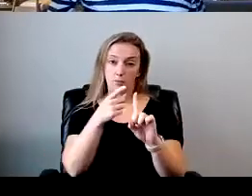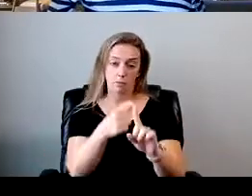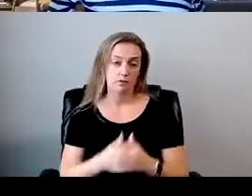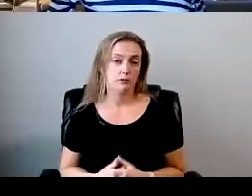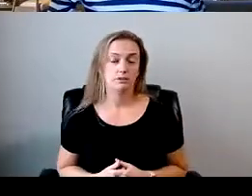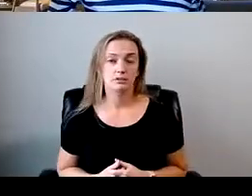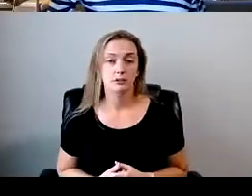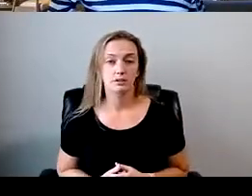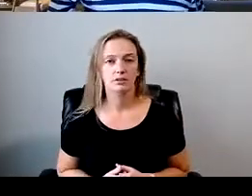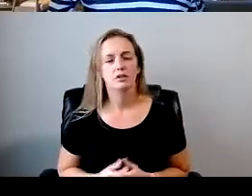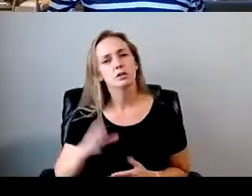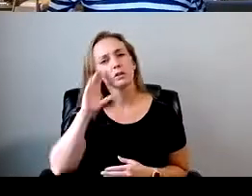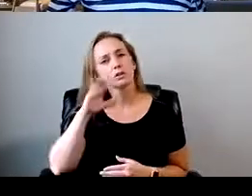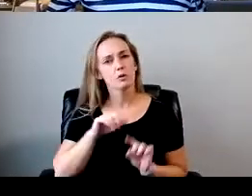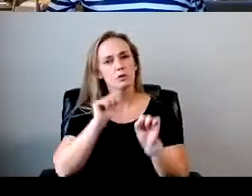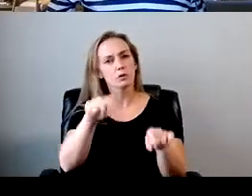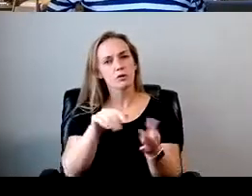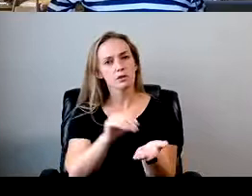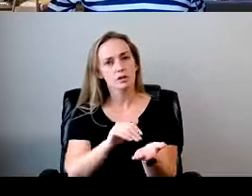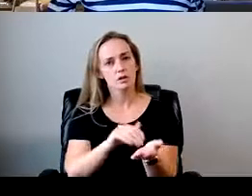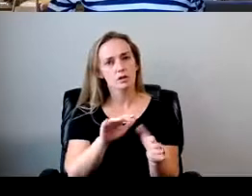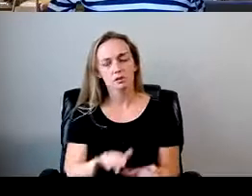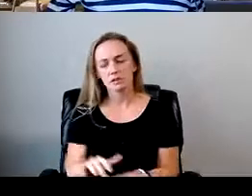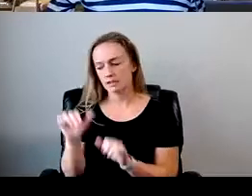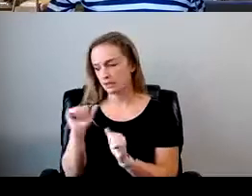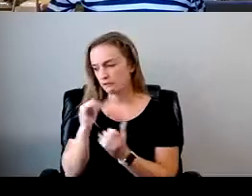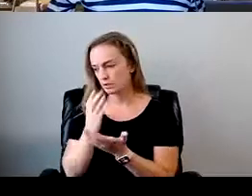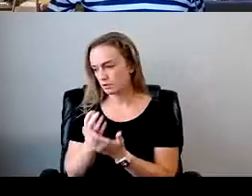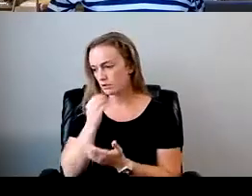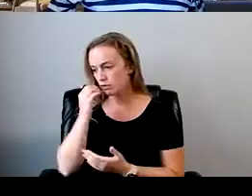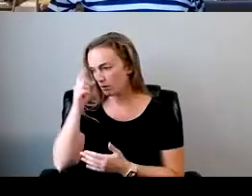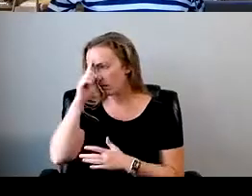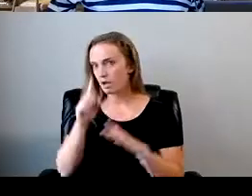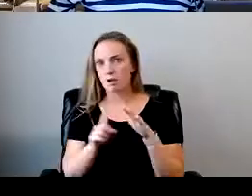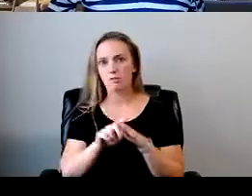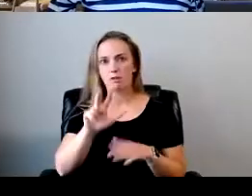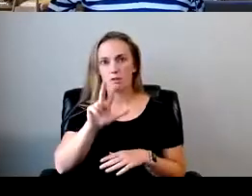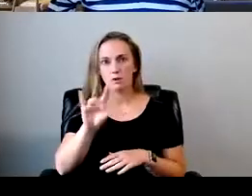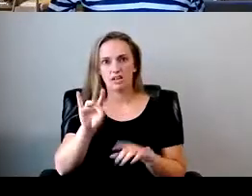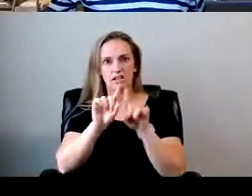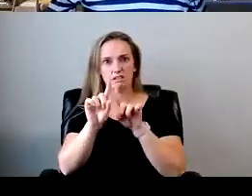you go to the doctor and then you leave and you go home and you think of 38 questions that you should have asked.